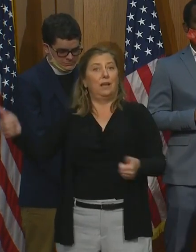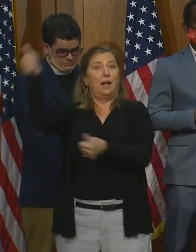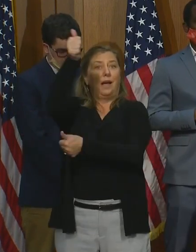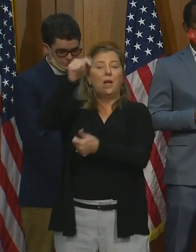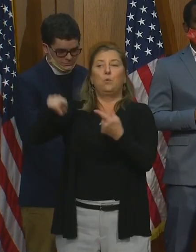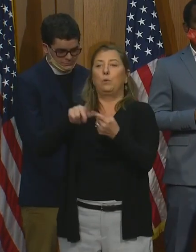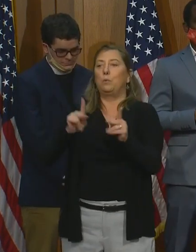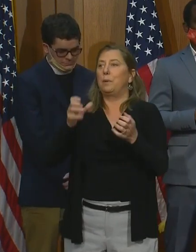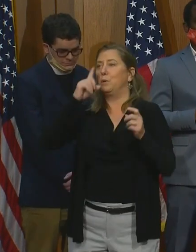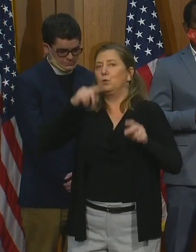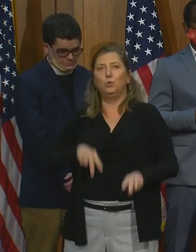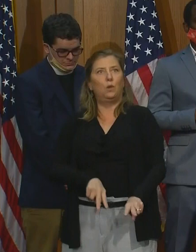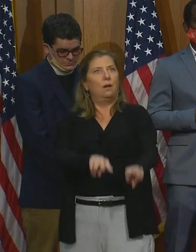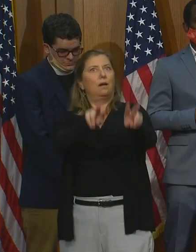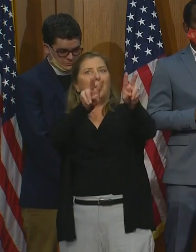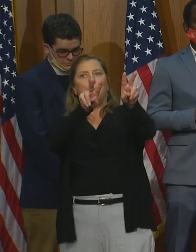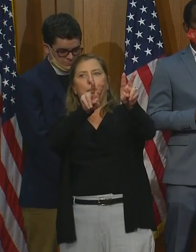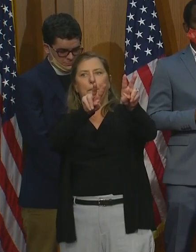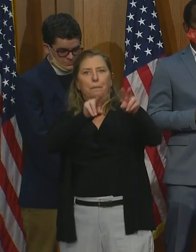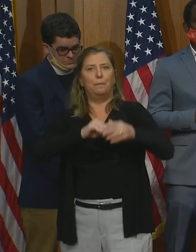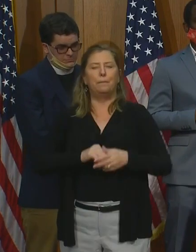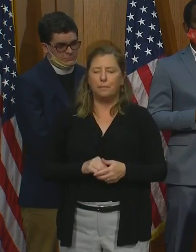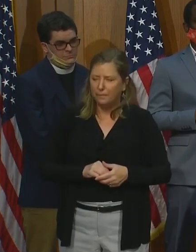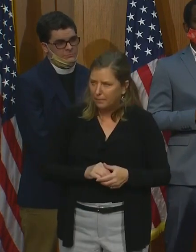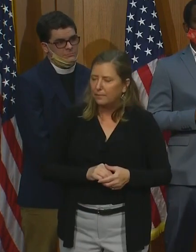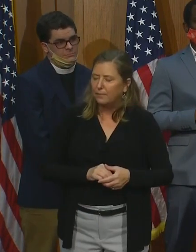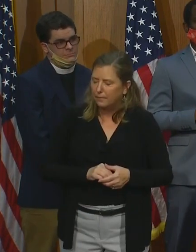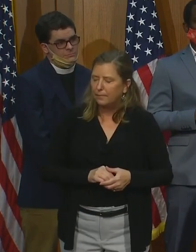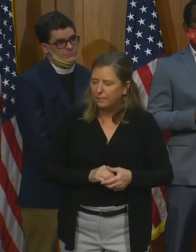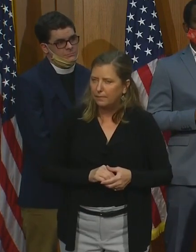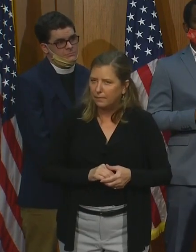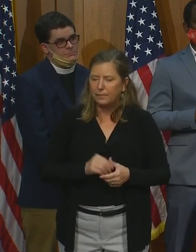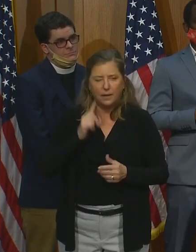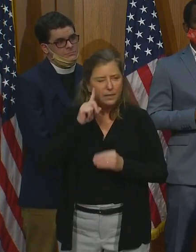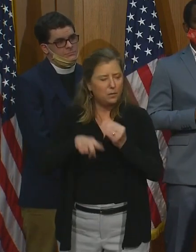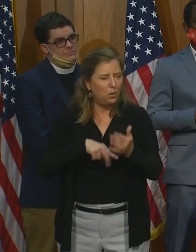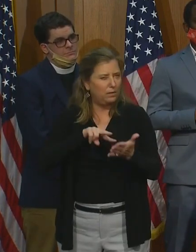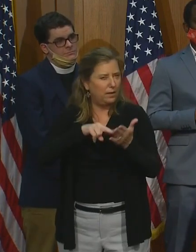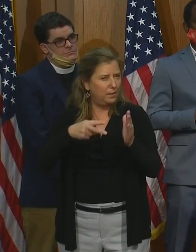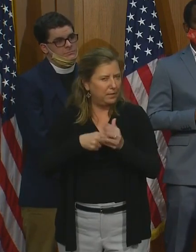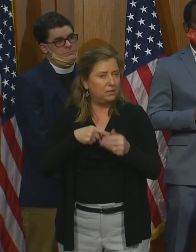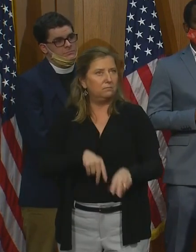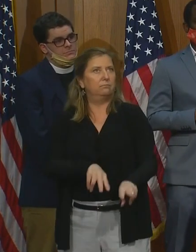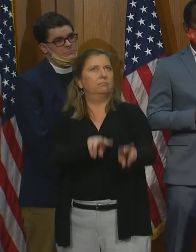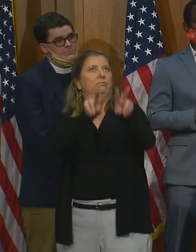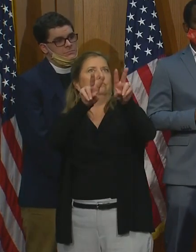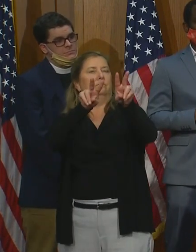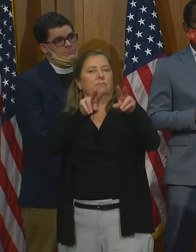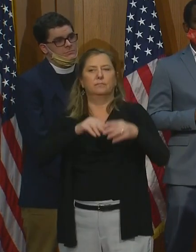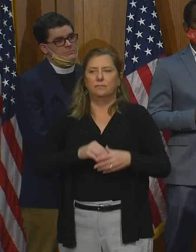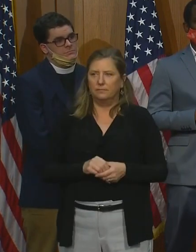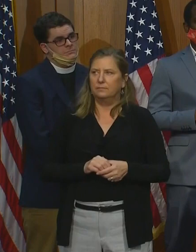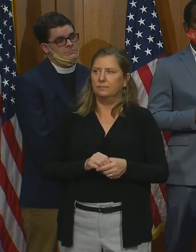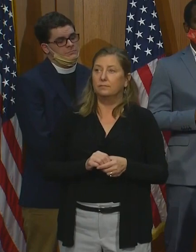ON. WE PUT THINGS ON PEDESTALS WHEN WE WANT PEOPLE TO LOOK UP.